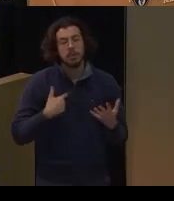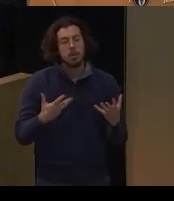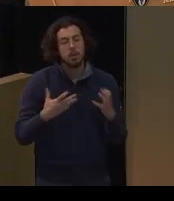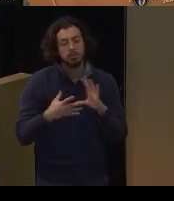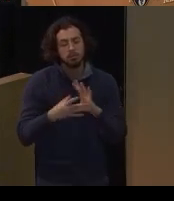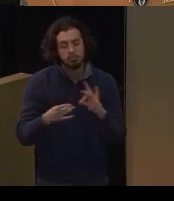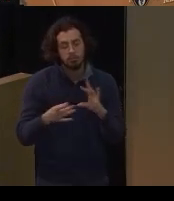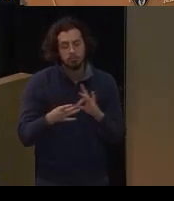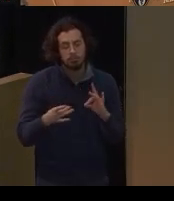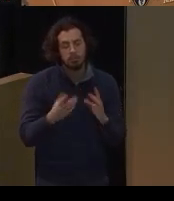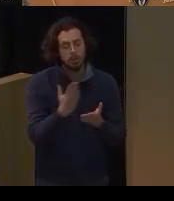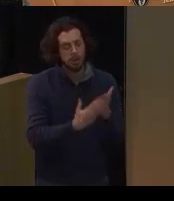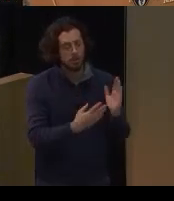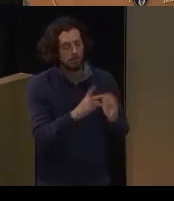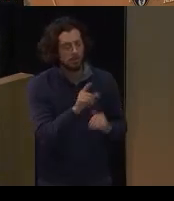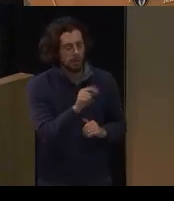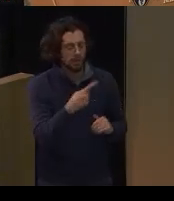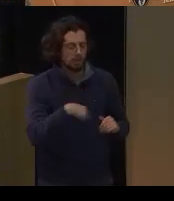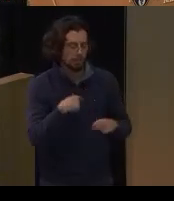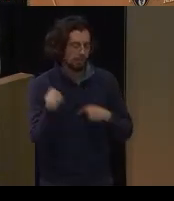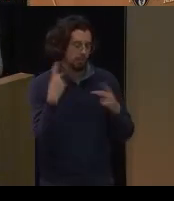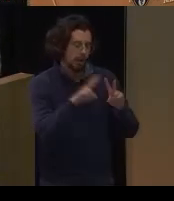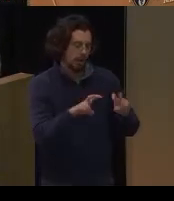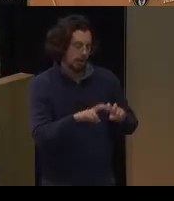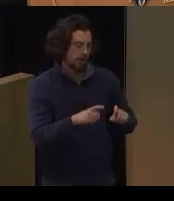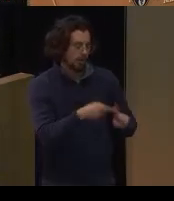you some of the data that we've been analyzing from the group of participants with schizophrenia